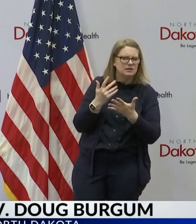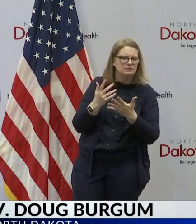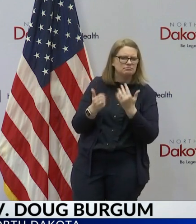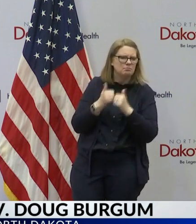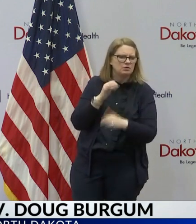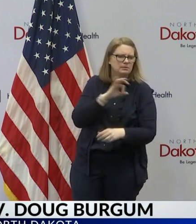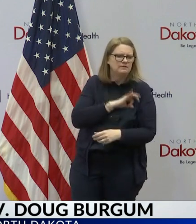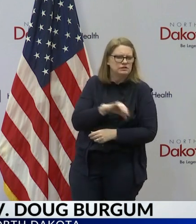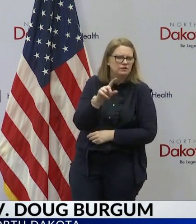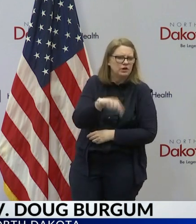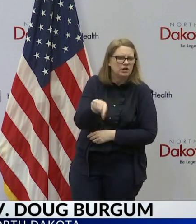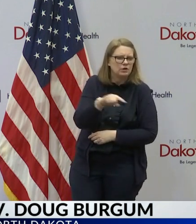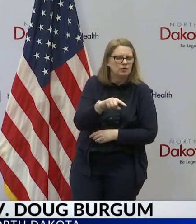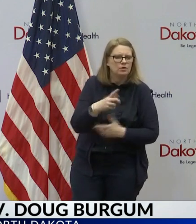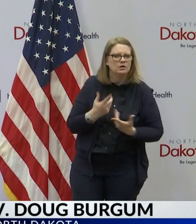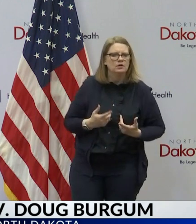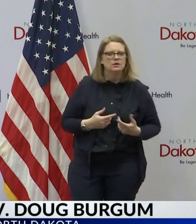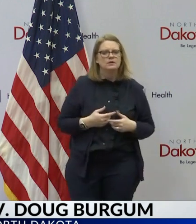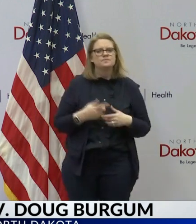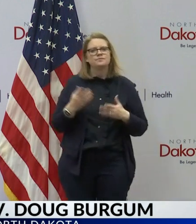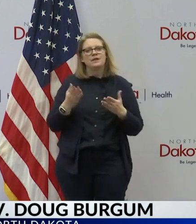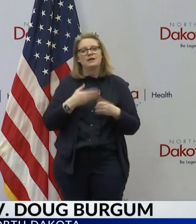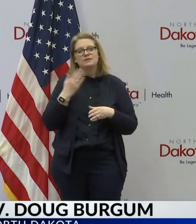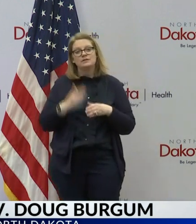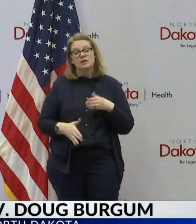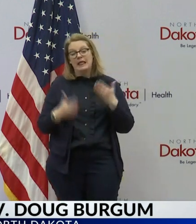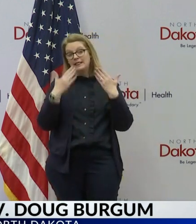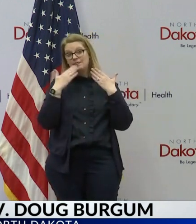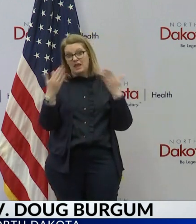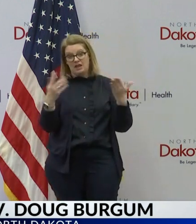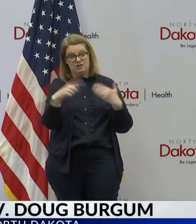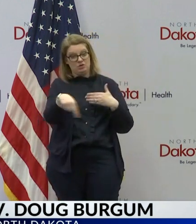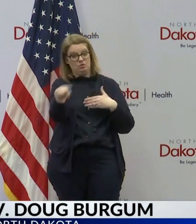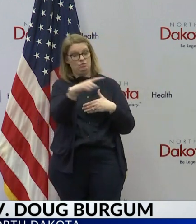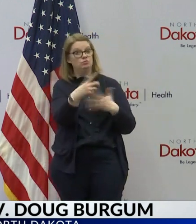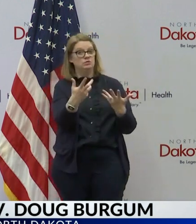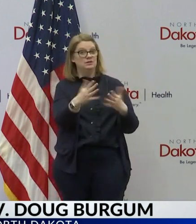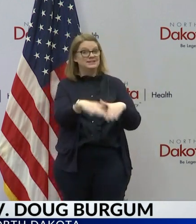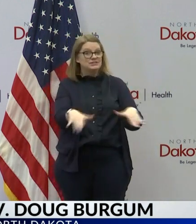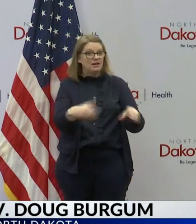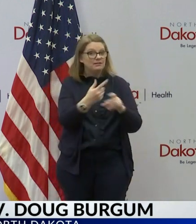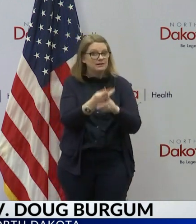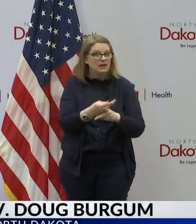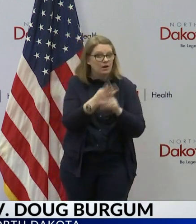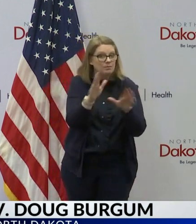AT NDCHILD CARE.ORG. AND WE CAN TRY TO HELP IDENTIFY A CHILD CARE OPTION TO WORK FOR